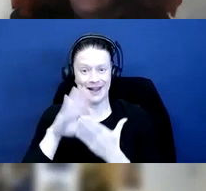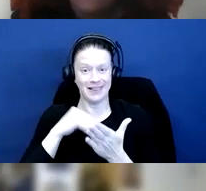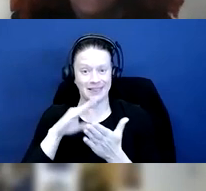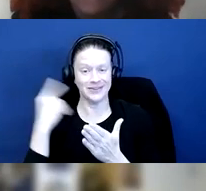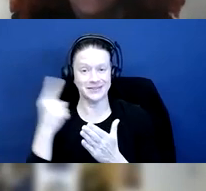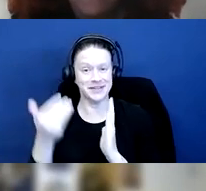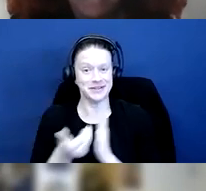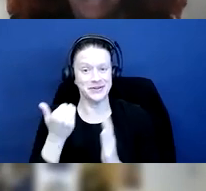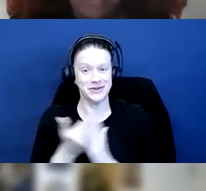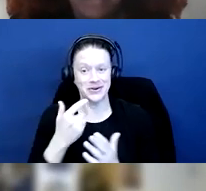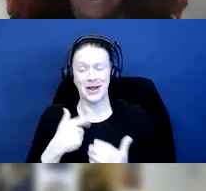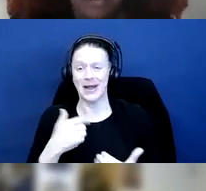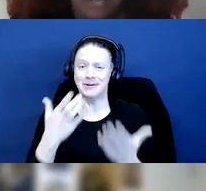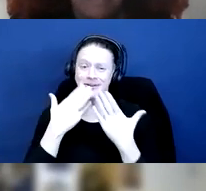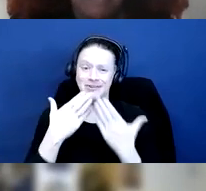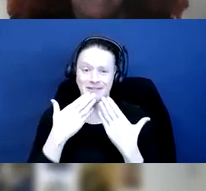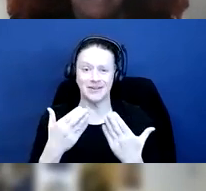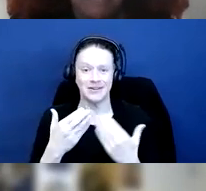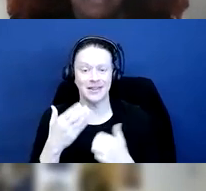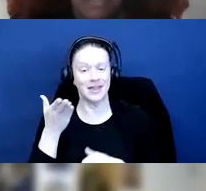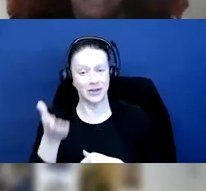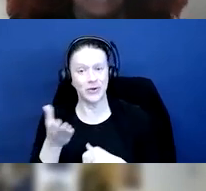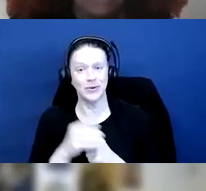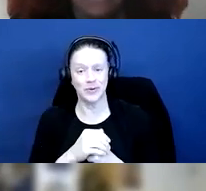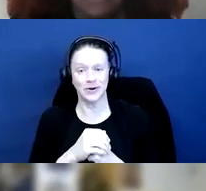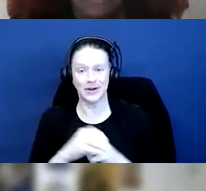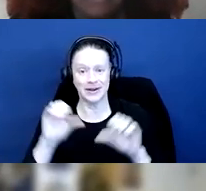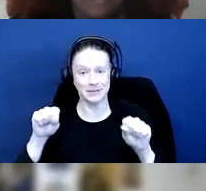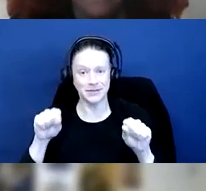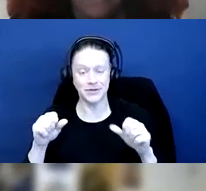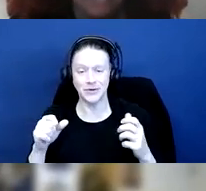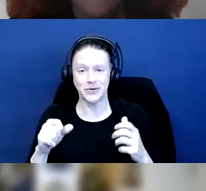So, I'm very grateful that you were able to speak to folks.